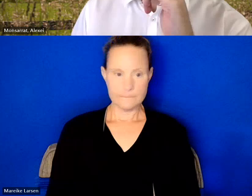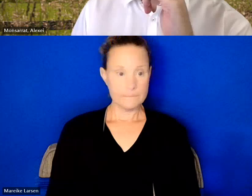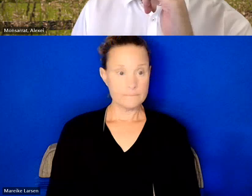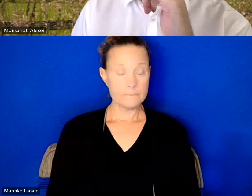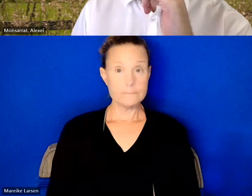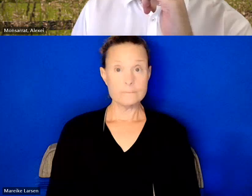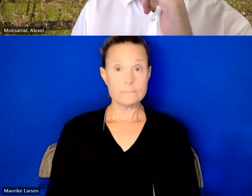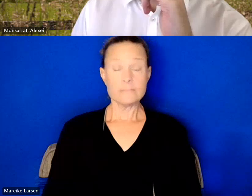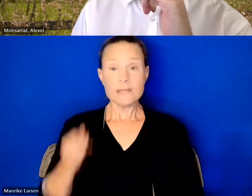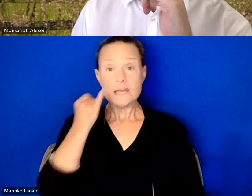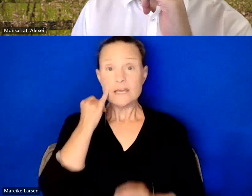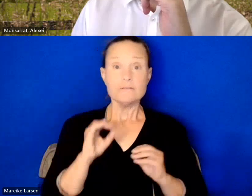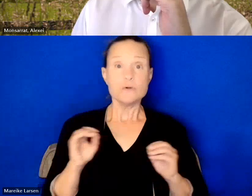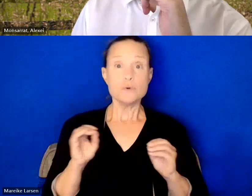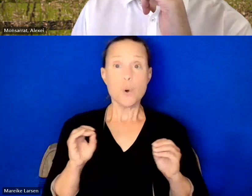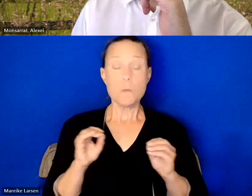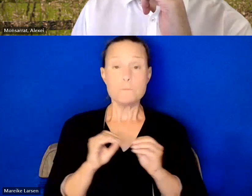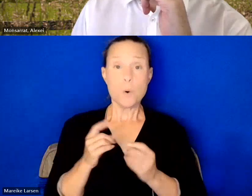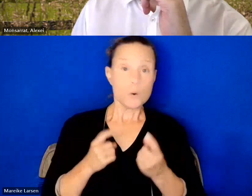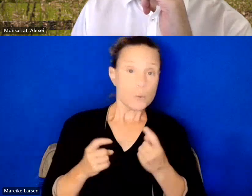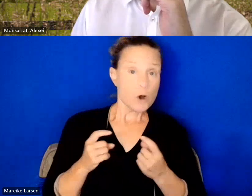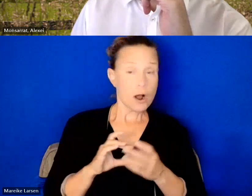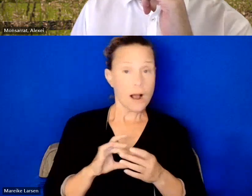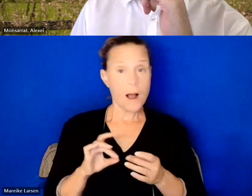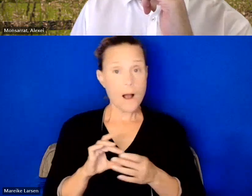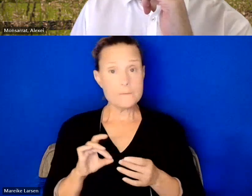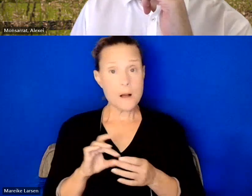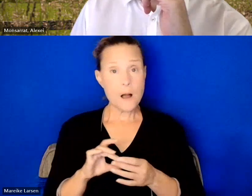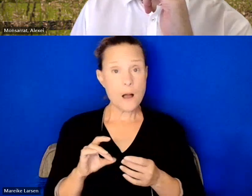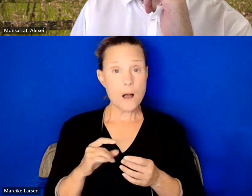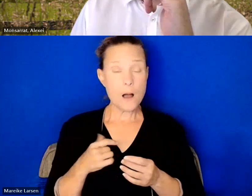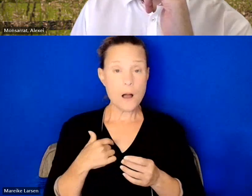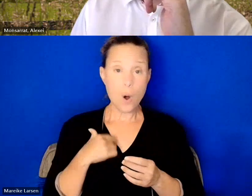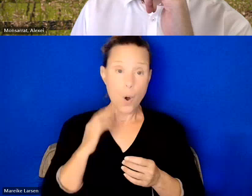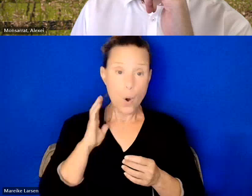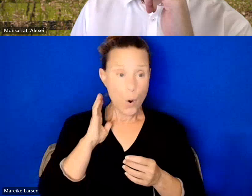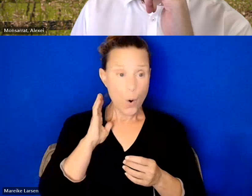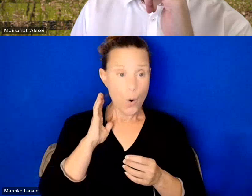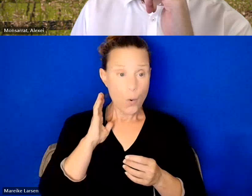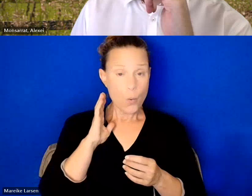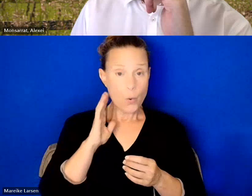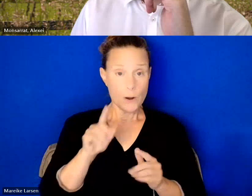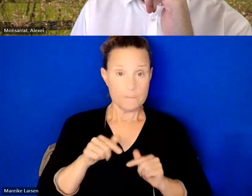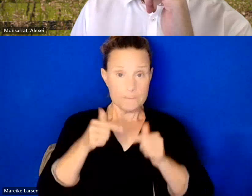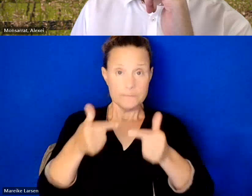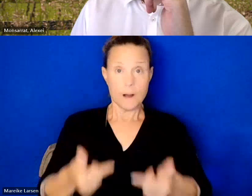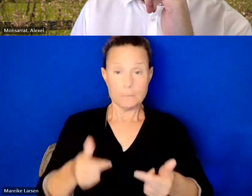Well, if there are no further questions or comments, I'm gonna leave it to Alexi and Christine